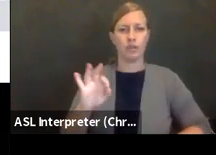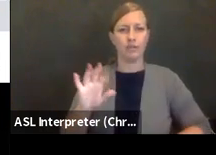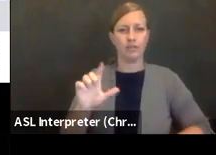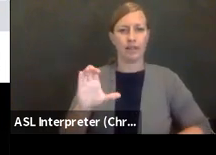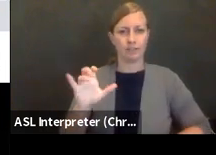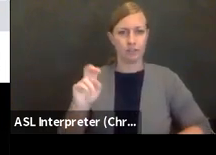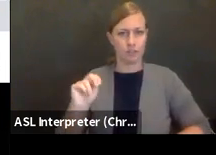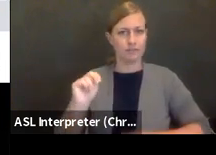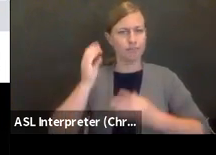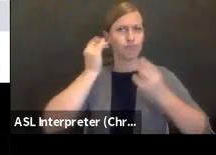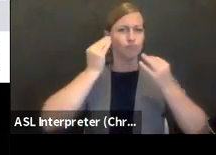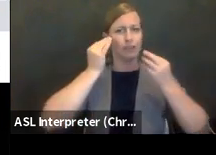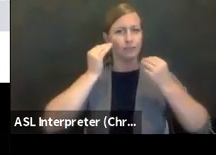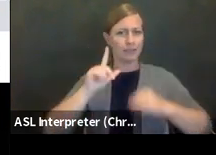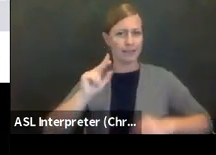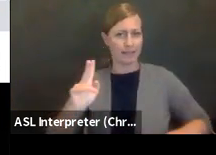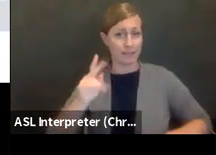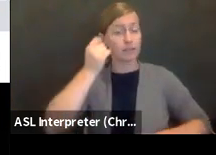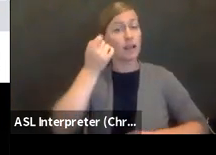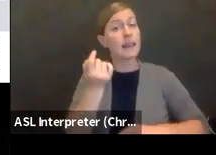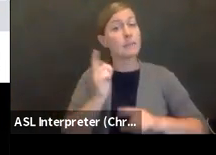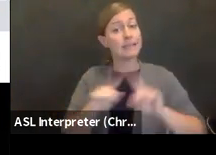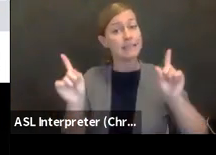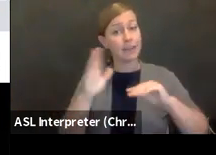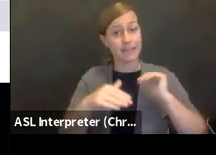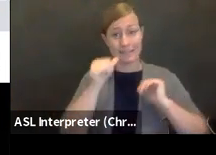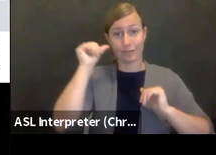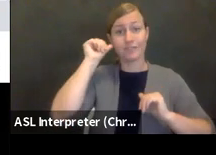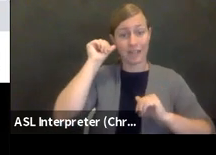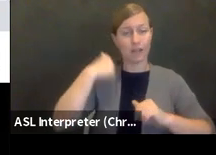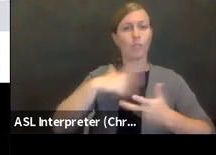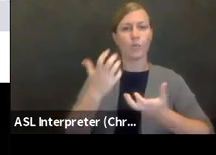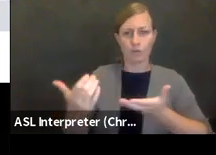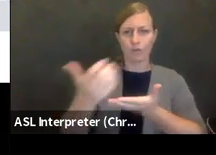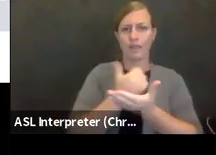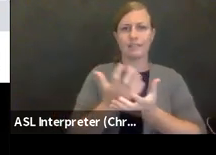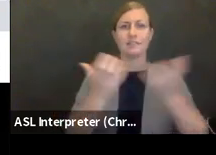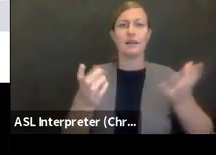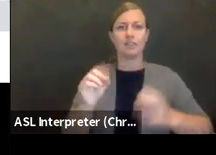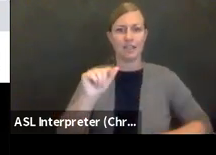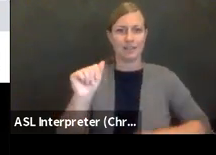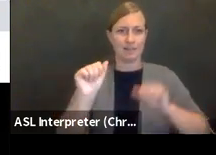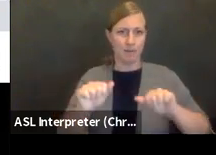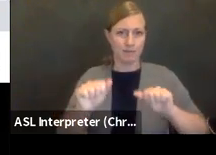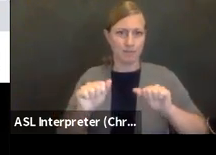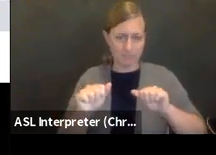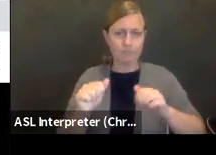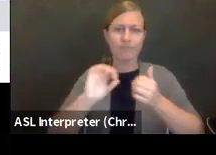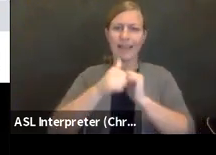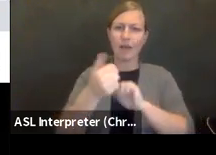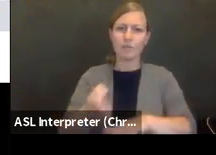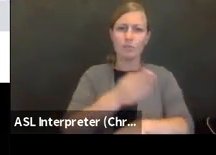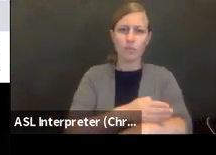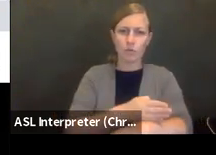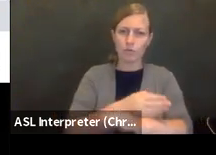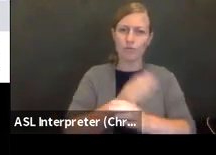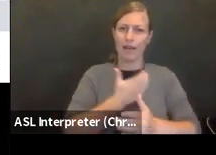ESD 112-- Kristina Wambold: It'll be slightly different than yesterday. So remember that we want to collect as much data as we can about how we can improve these courses and what we can do next.